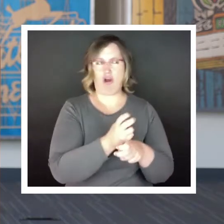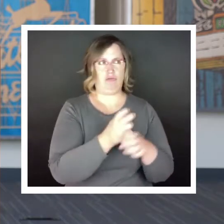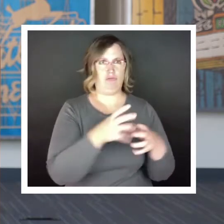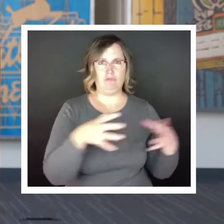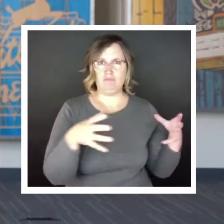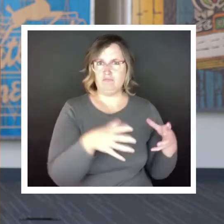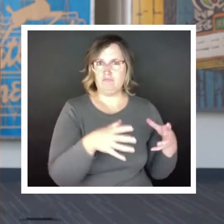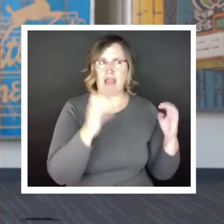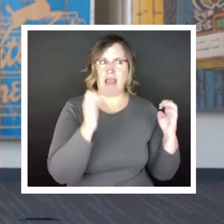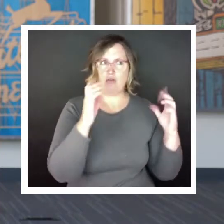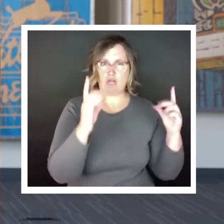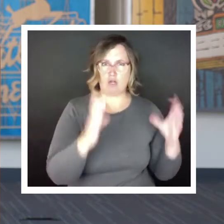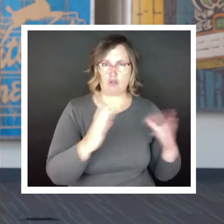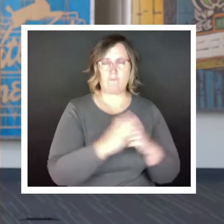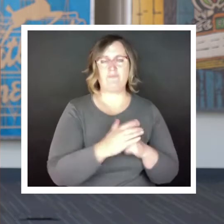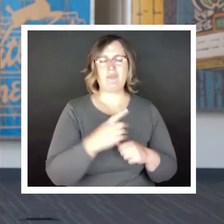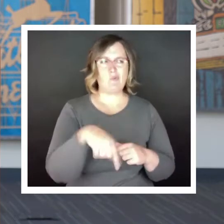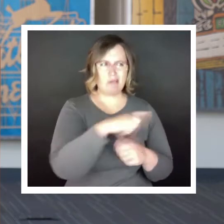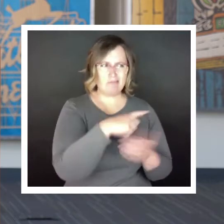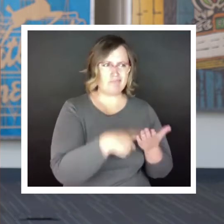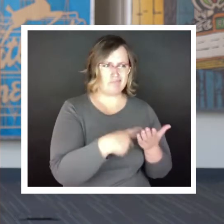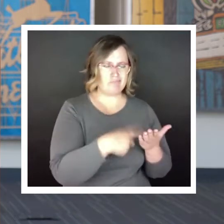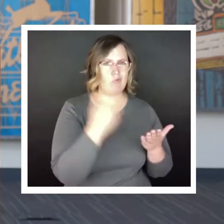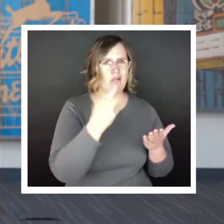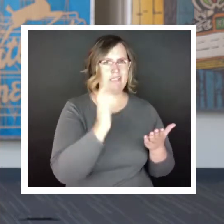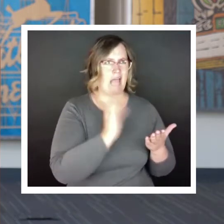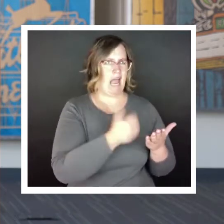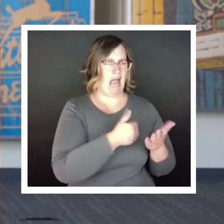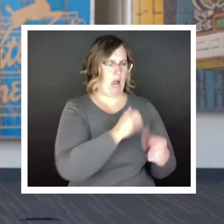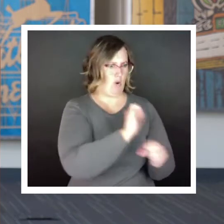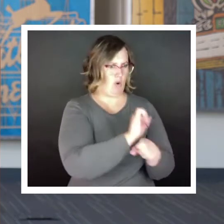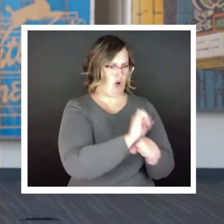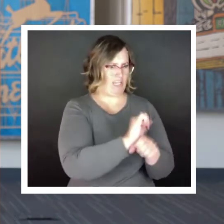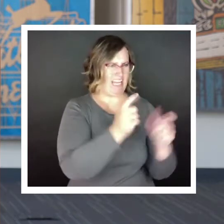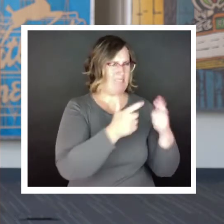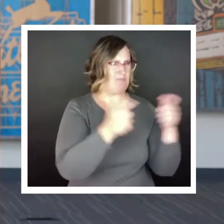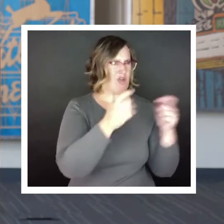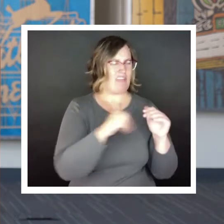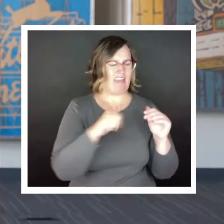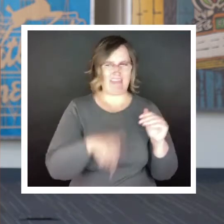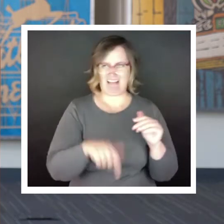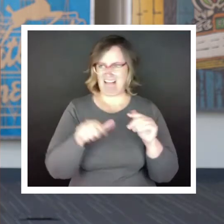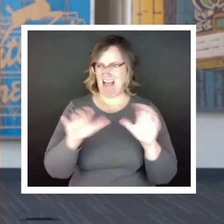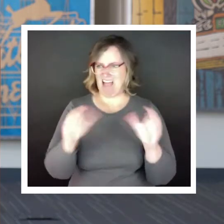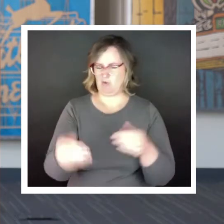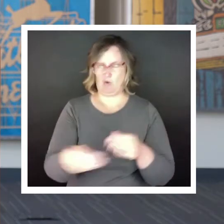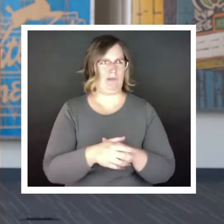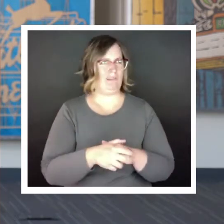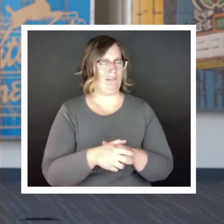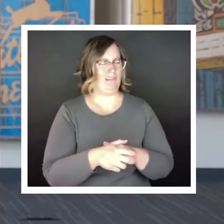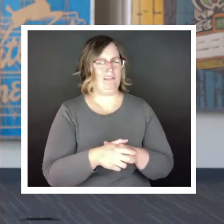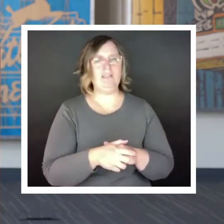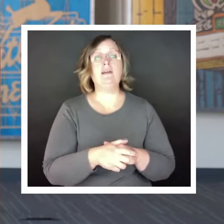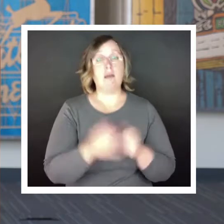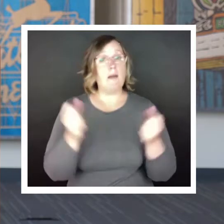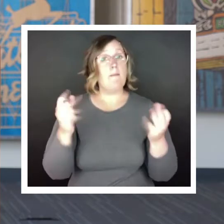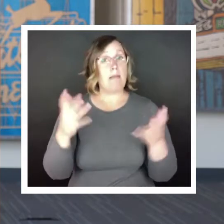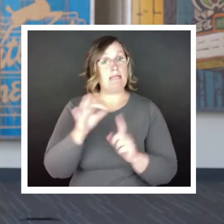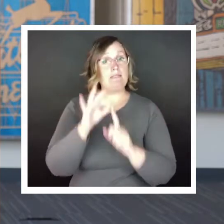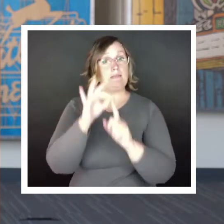And we started realizing that our work was bigger than our classroom. Many special education students stay in school